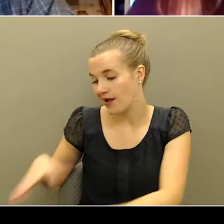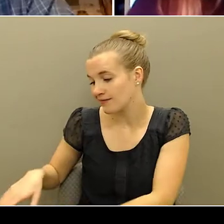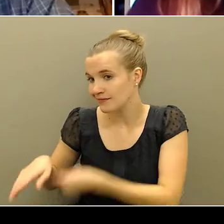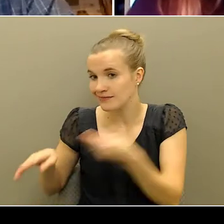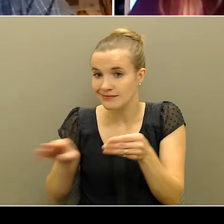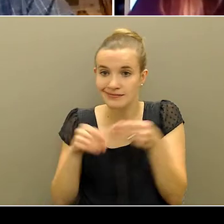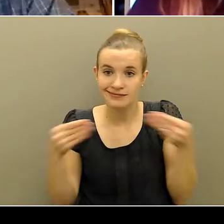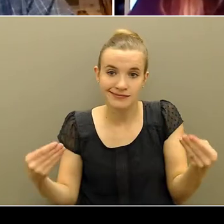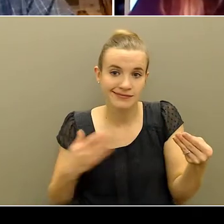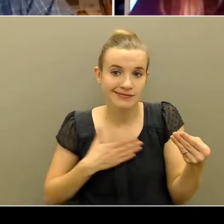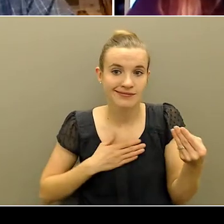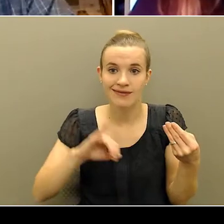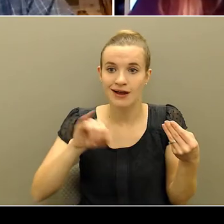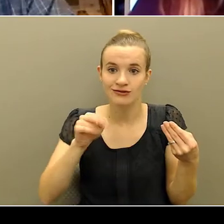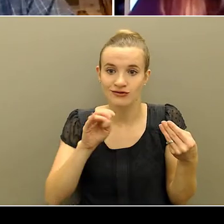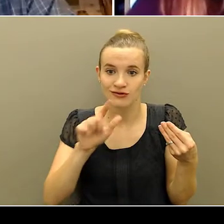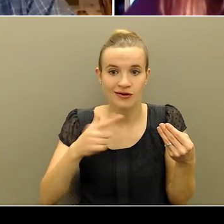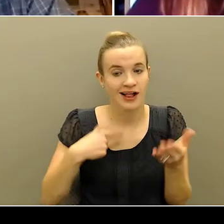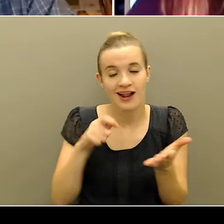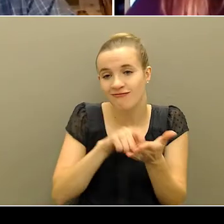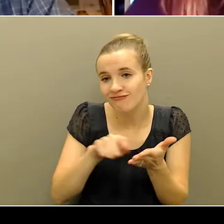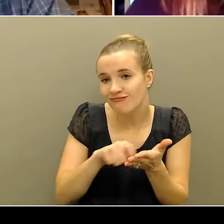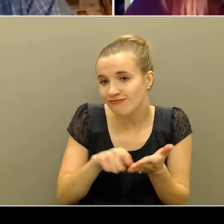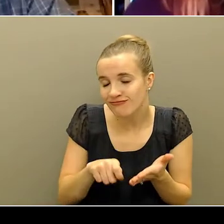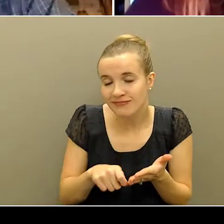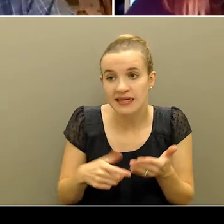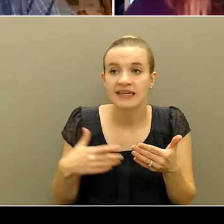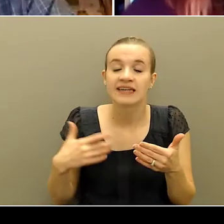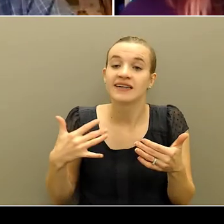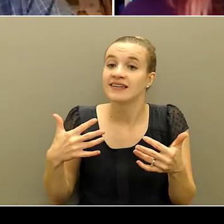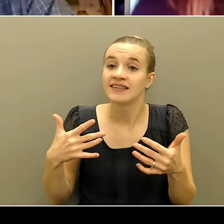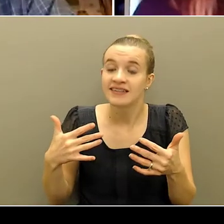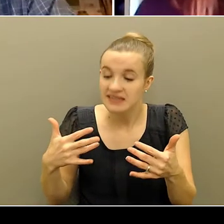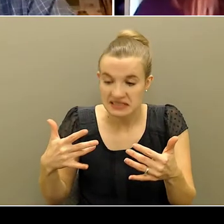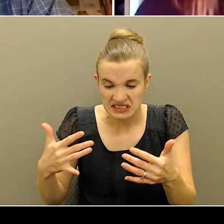saw them and was able to flag them down and it was two guys and it definitely